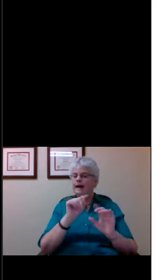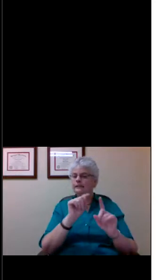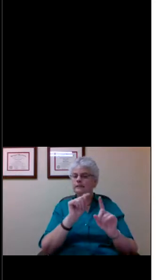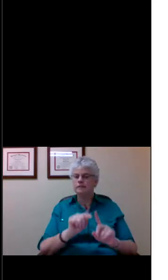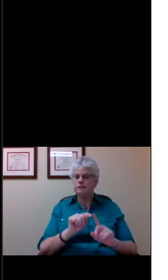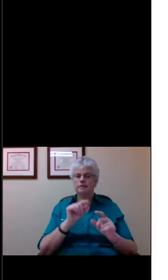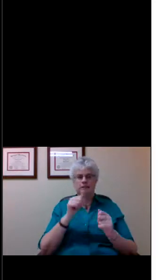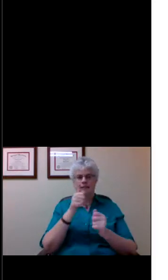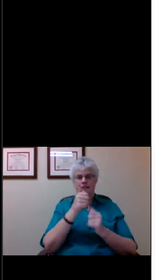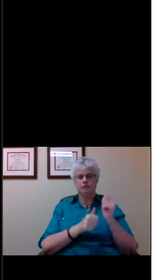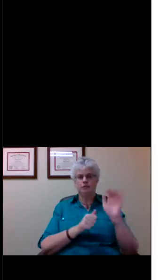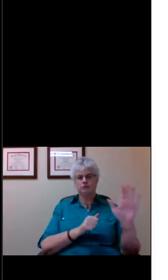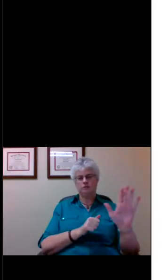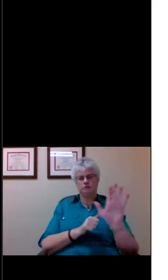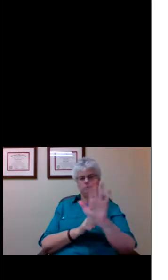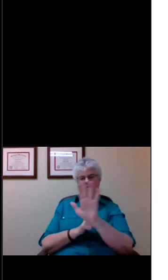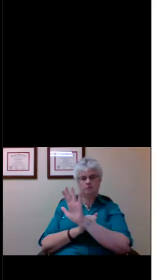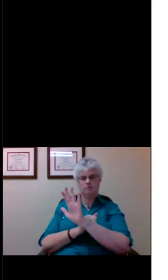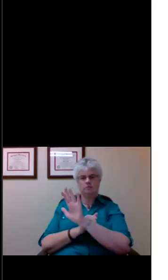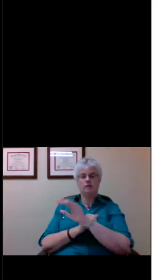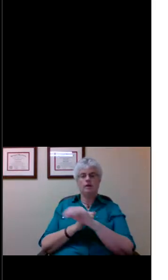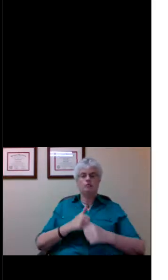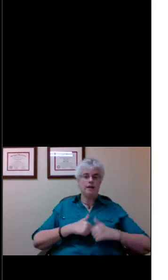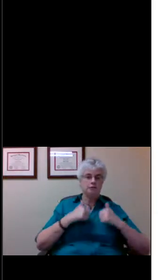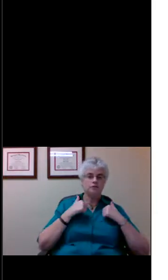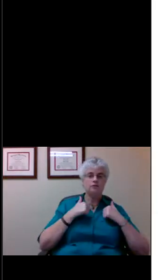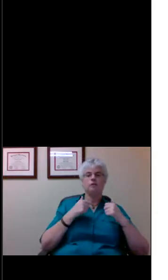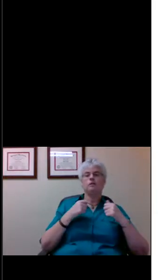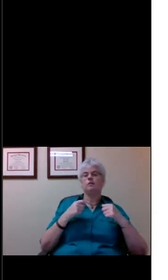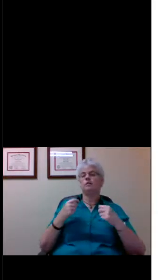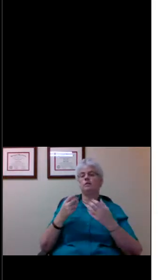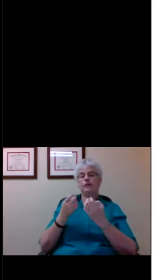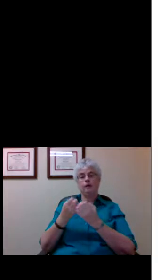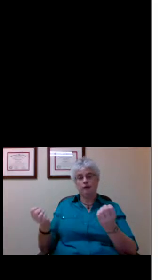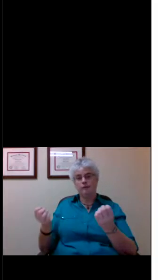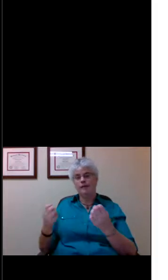Some significant findings or some gaps that I was able to identify whether they